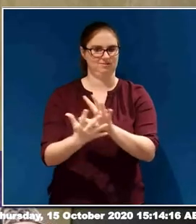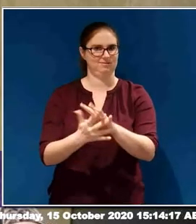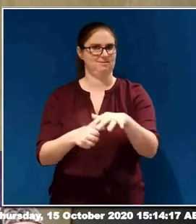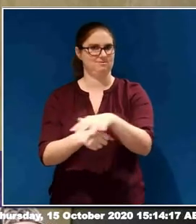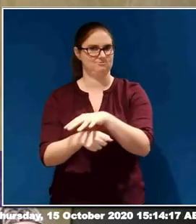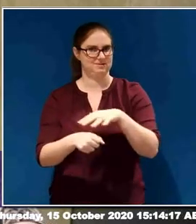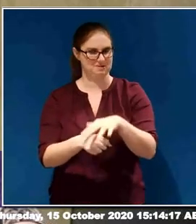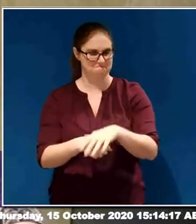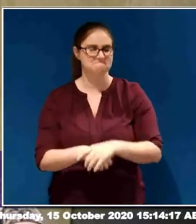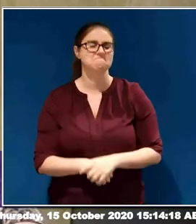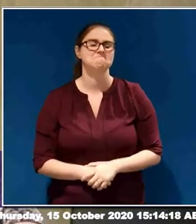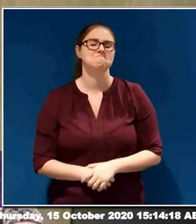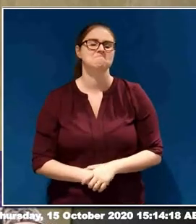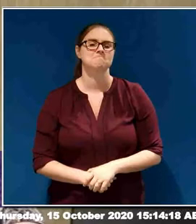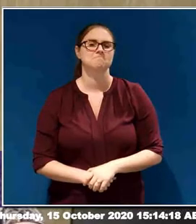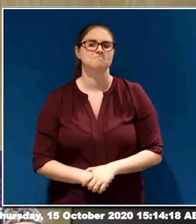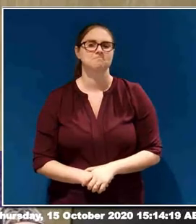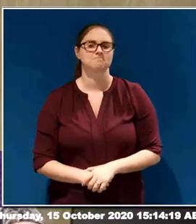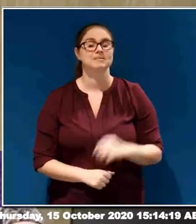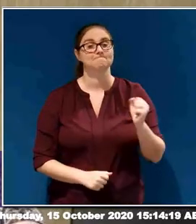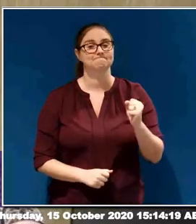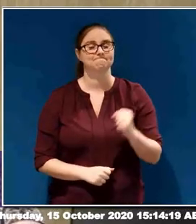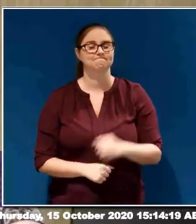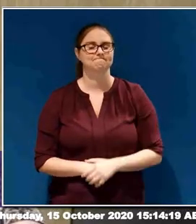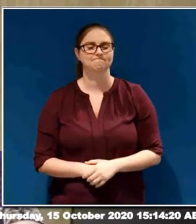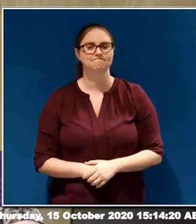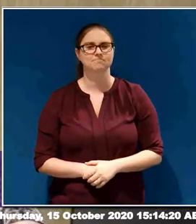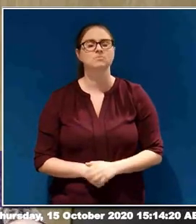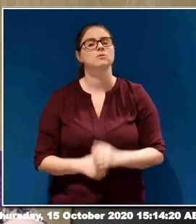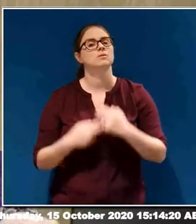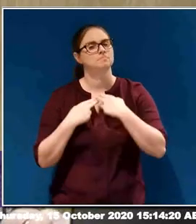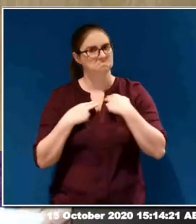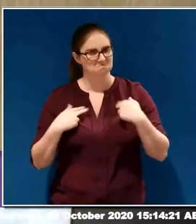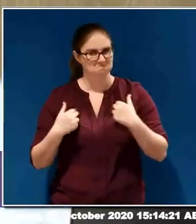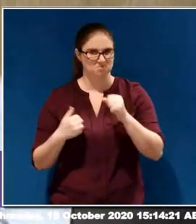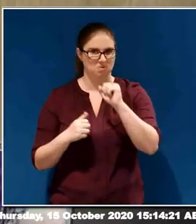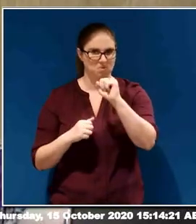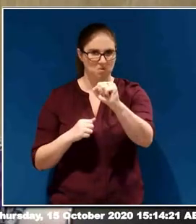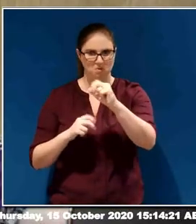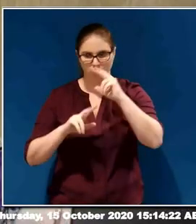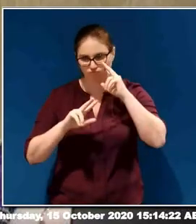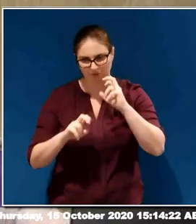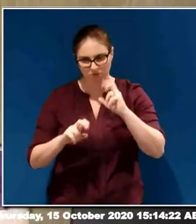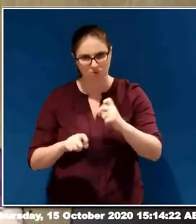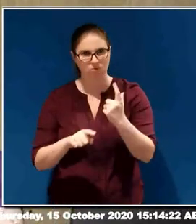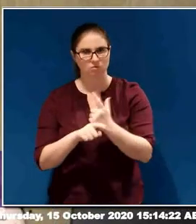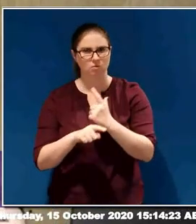discipline, formal exclusions and informal exclusions, suspensions and expulsions.